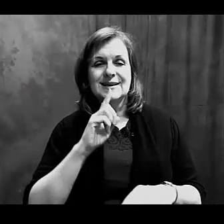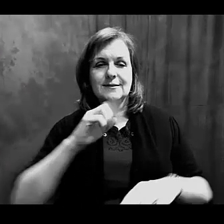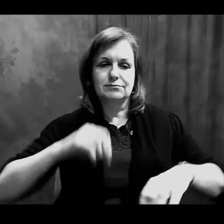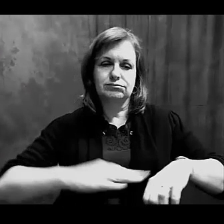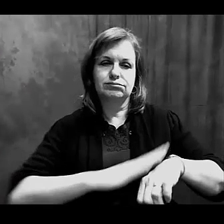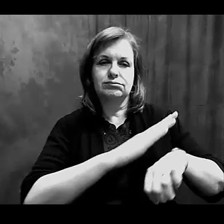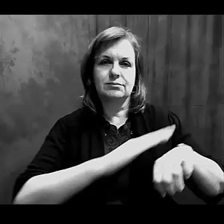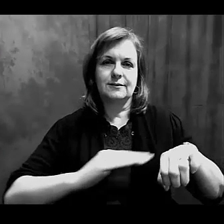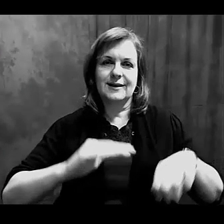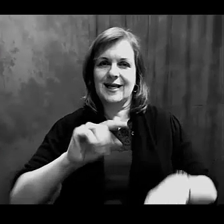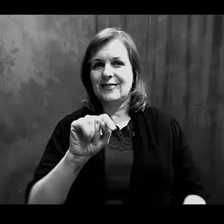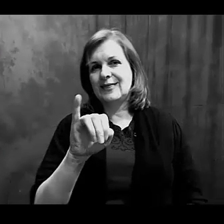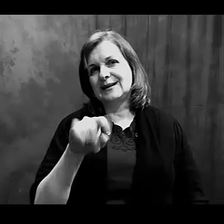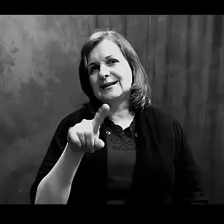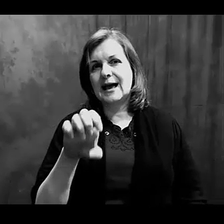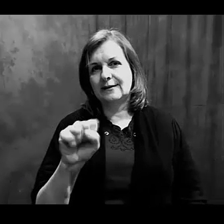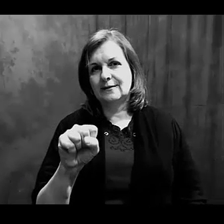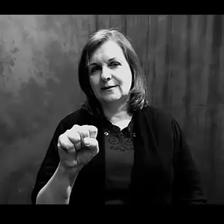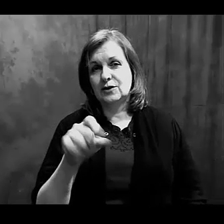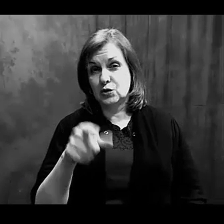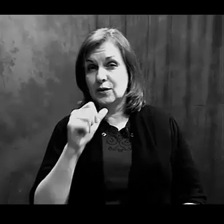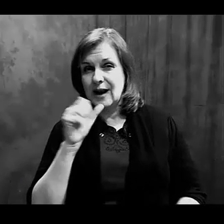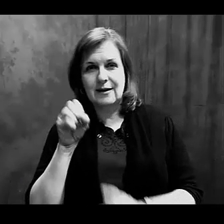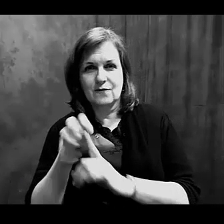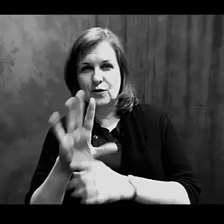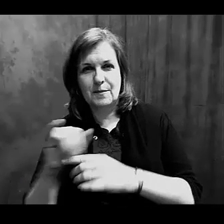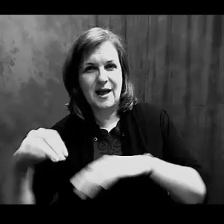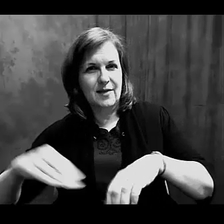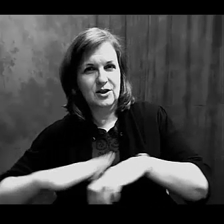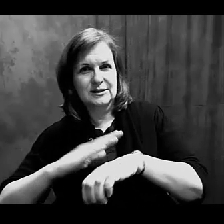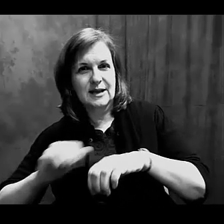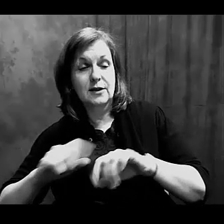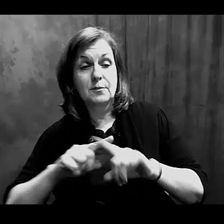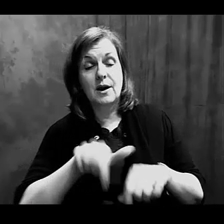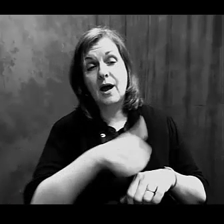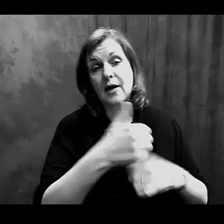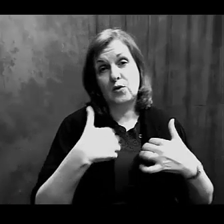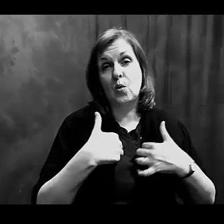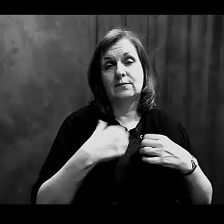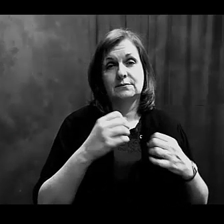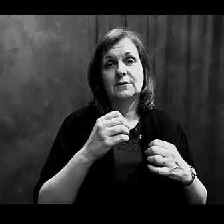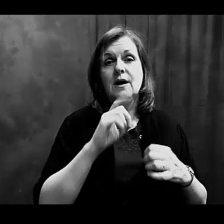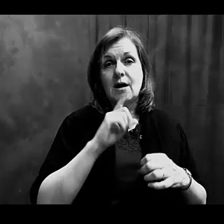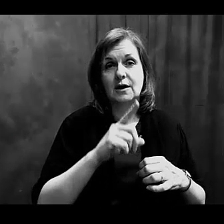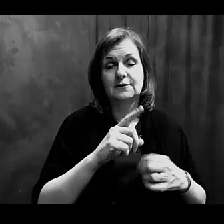now you may not be so regulated by tides but natural organisms are! in the environment